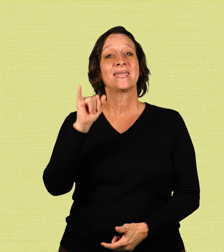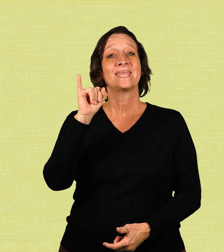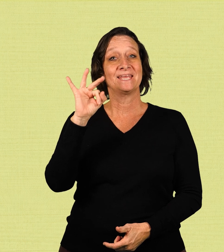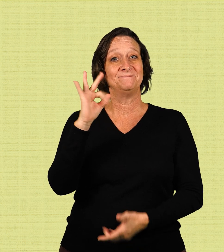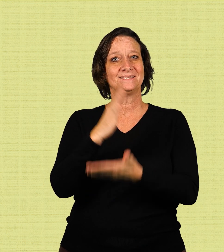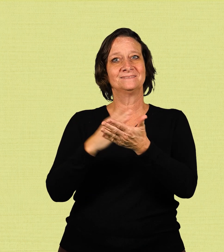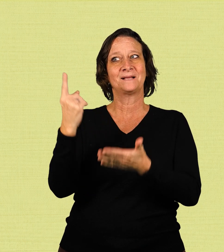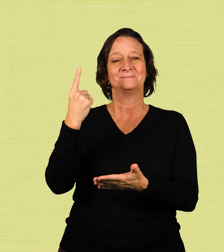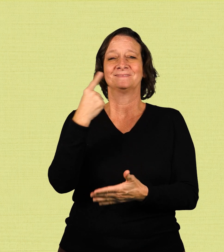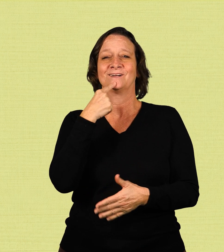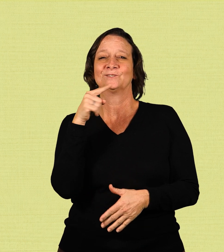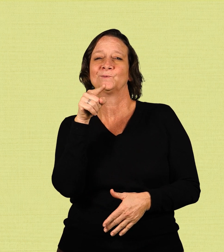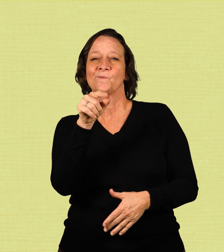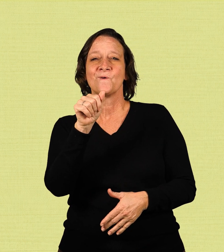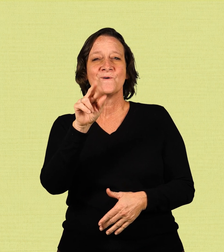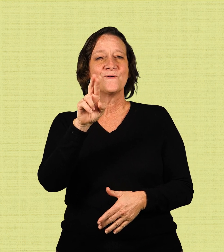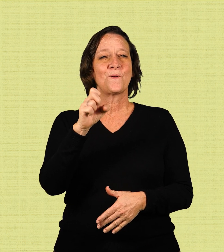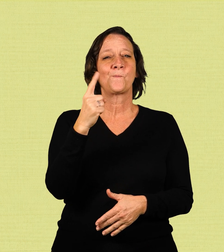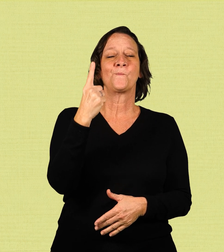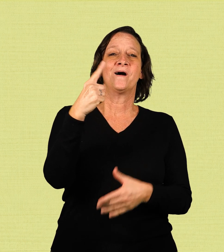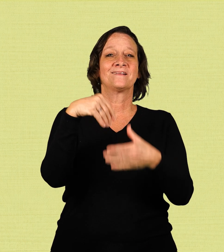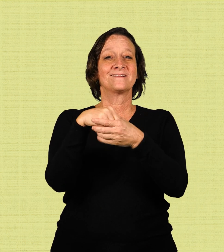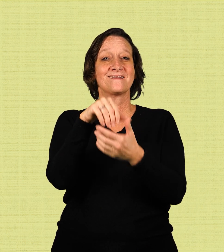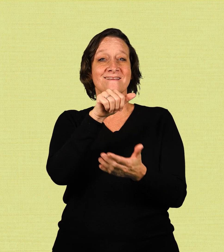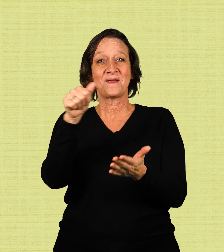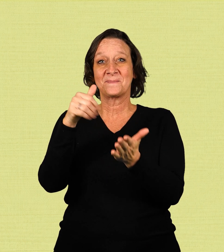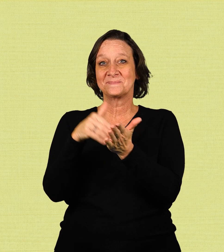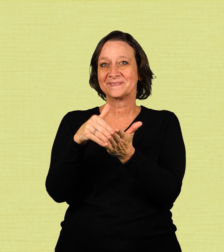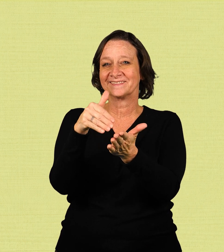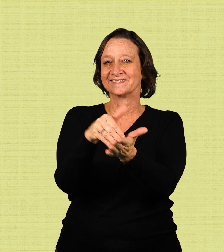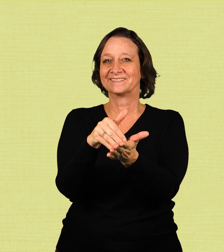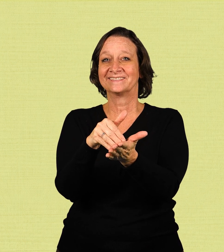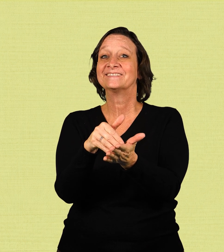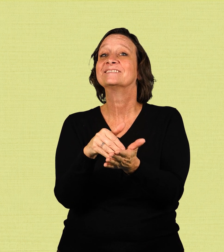If someone says, “You’re one in a million,”